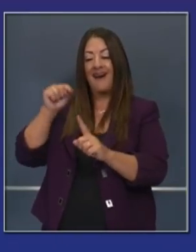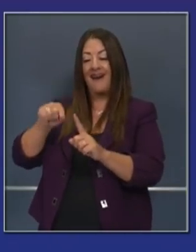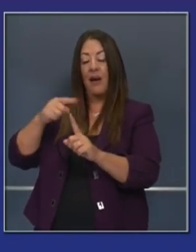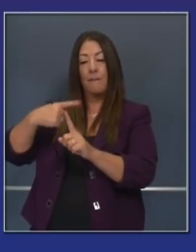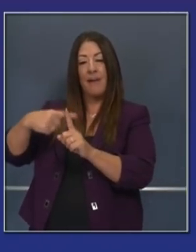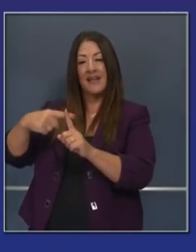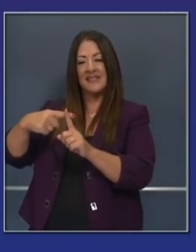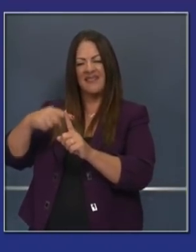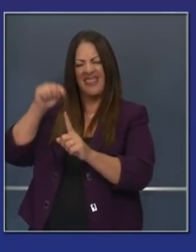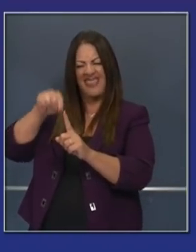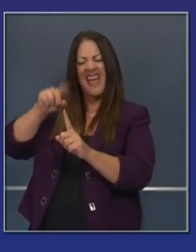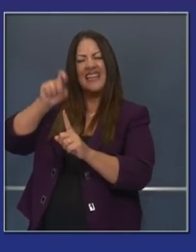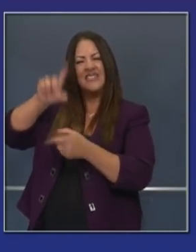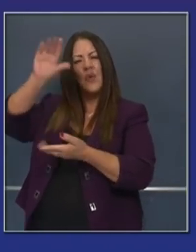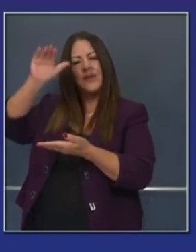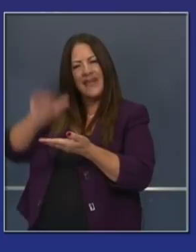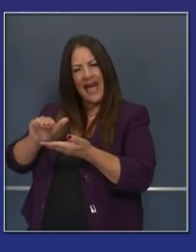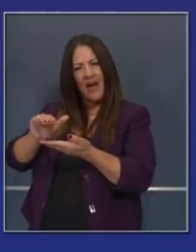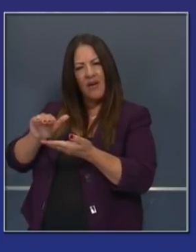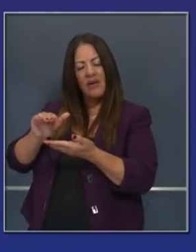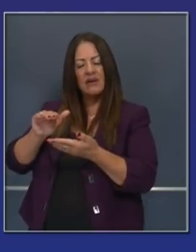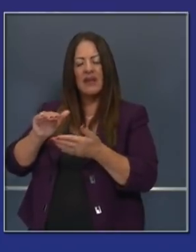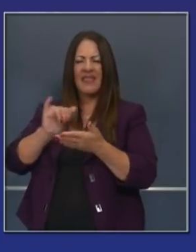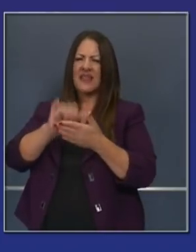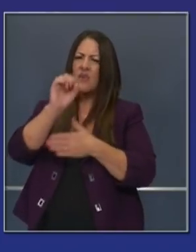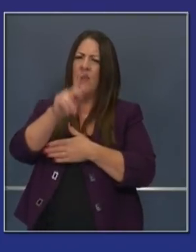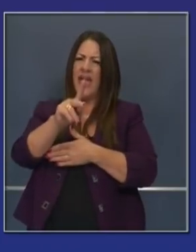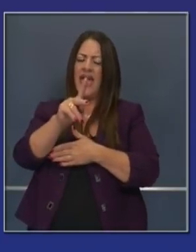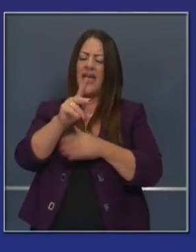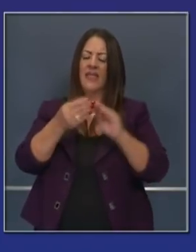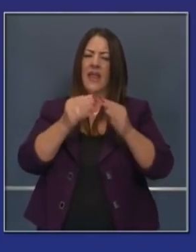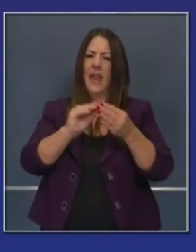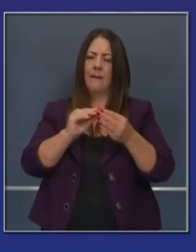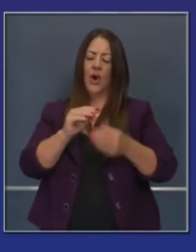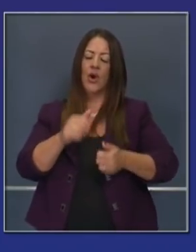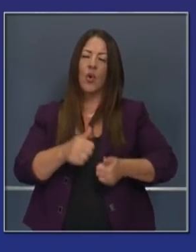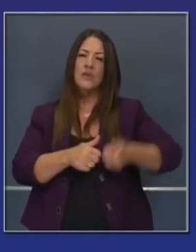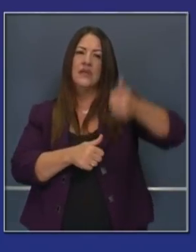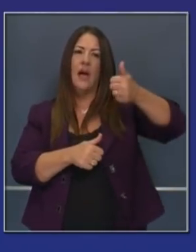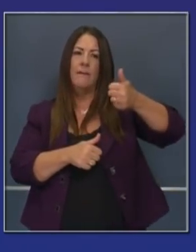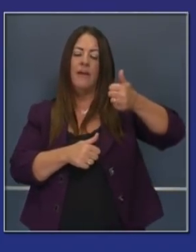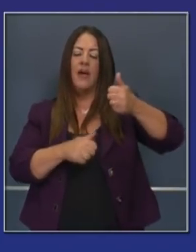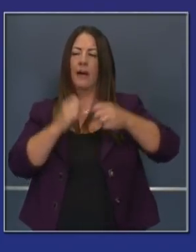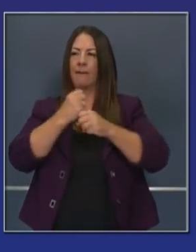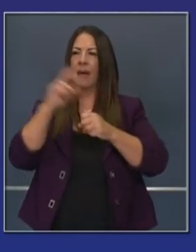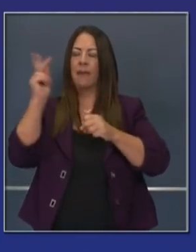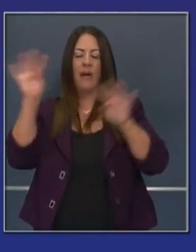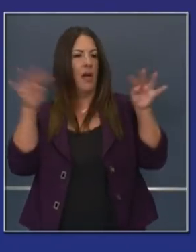INCREASE THE NUMBER OF TESTS HERE IN THE STATE OF CALAL BUT